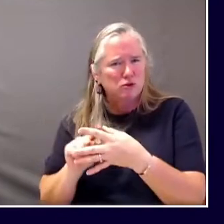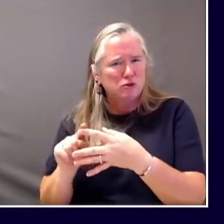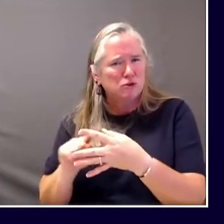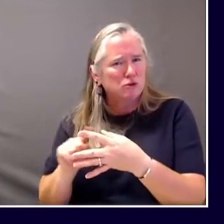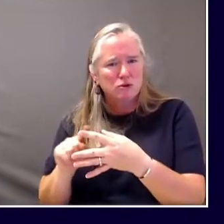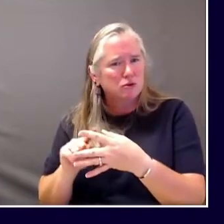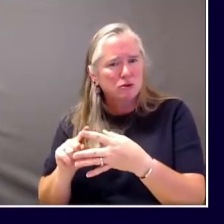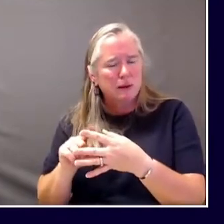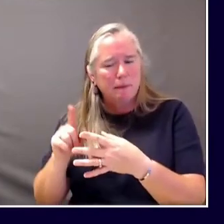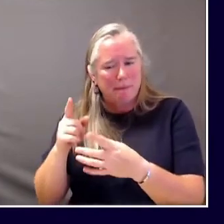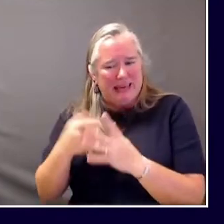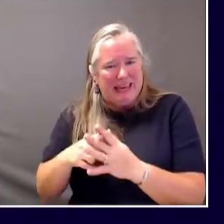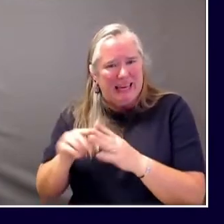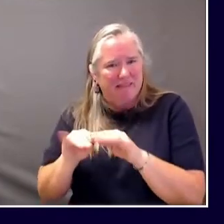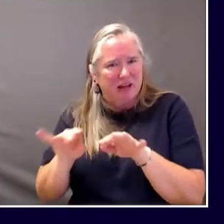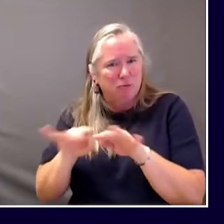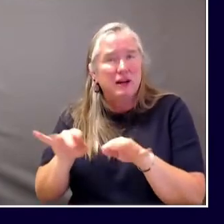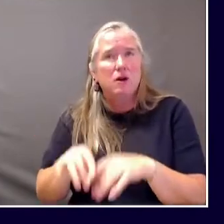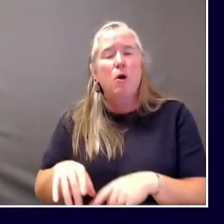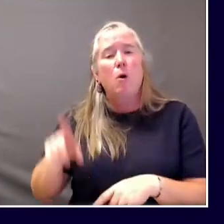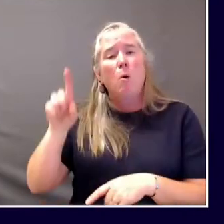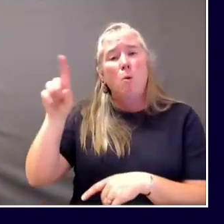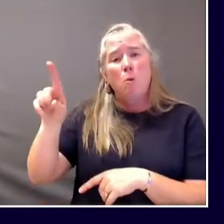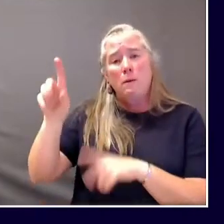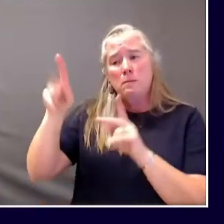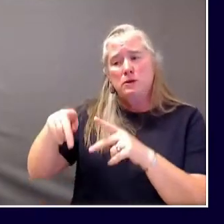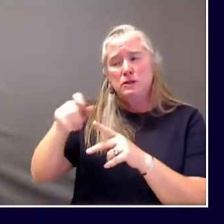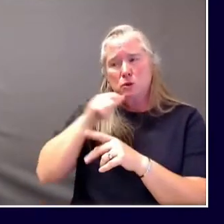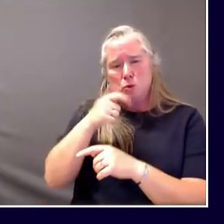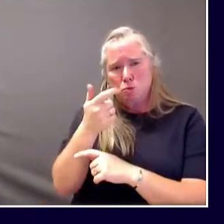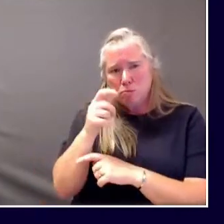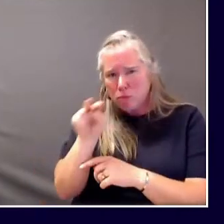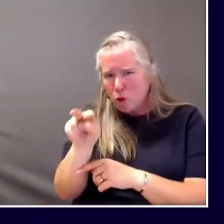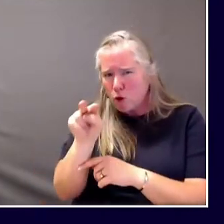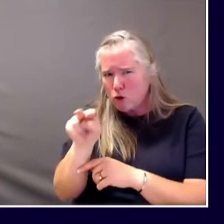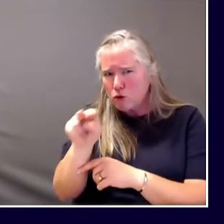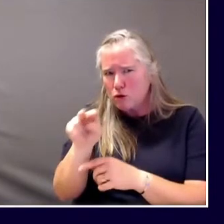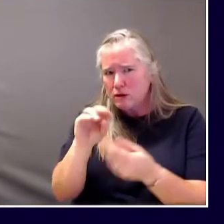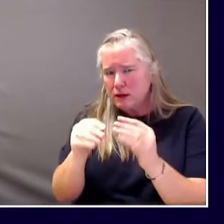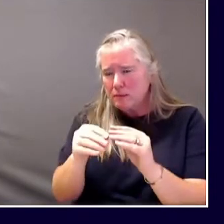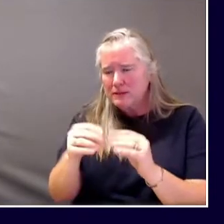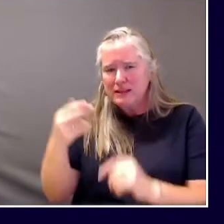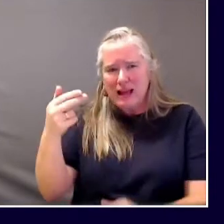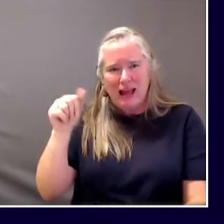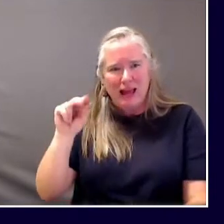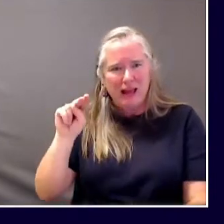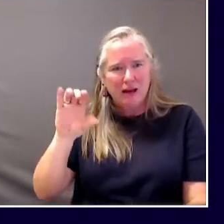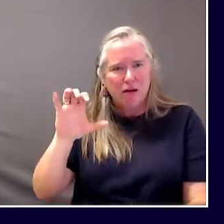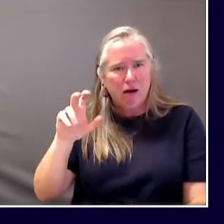watching numbers and I believe